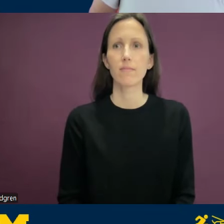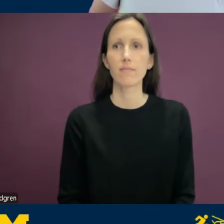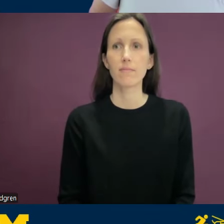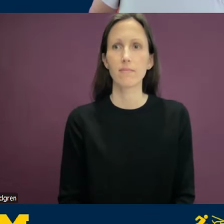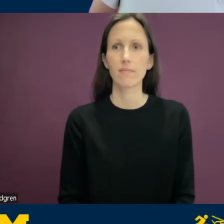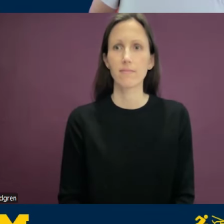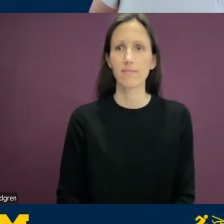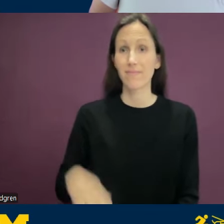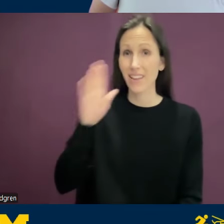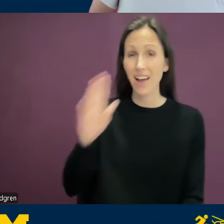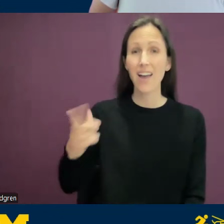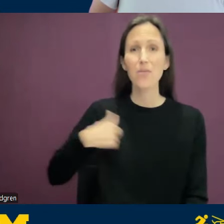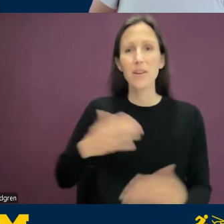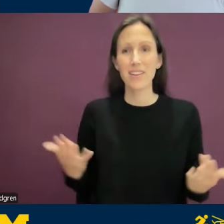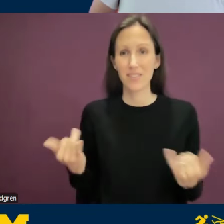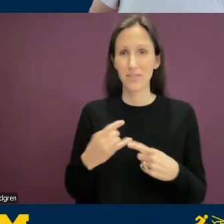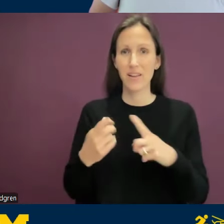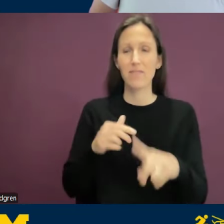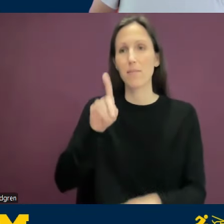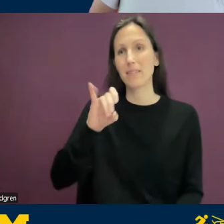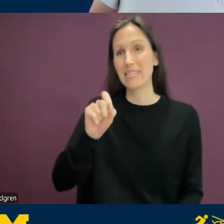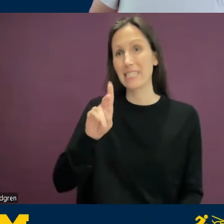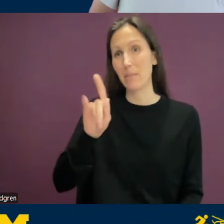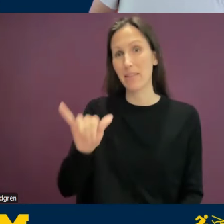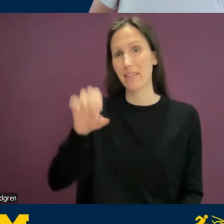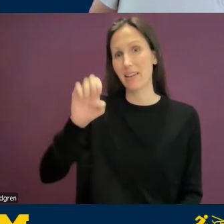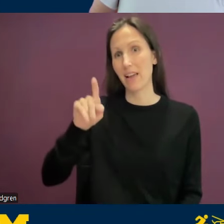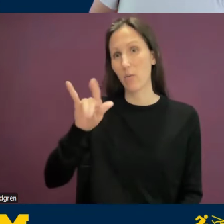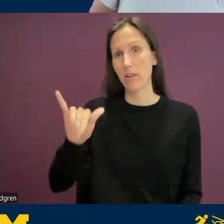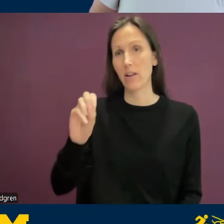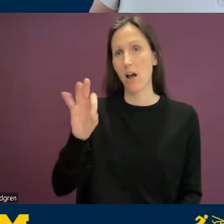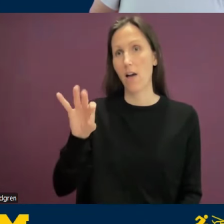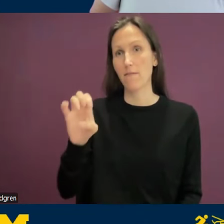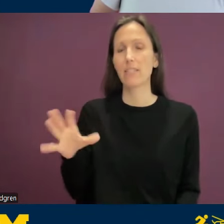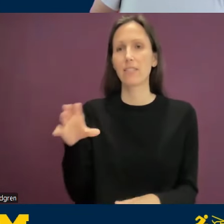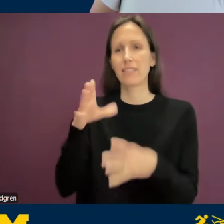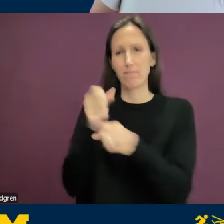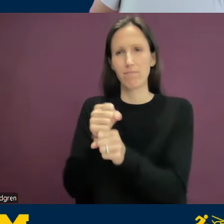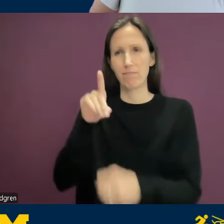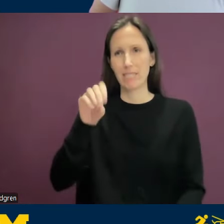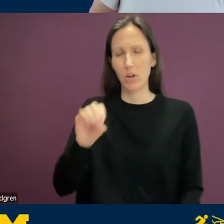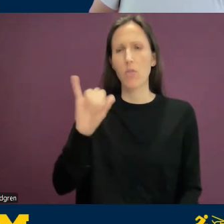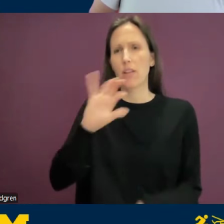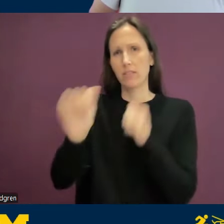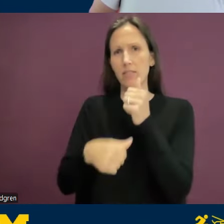Hi, we are joining you today from the Disability Equity Office within Equity, Civil Rights, and Title IX. Today we're gonna be talking to you